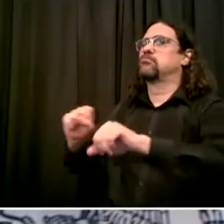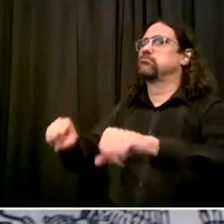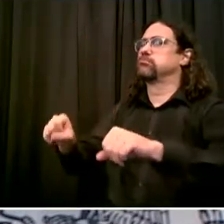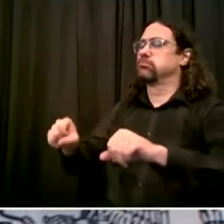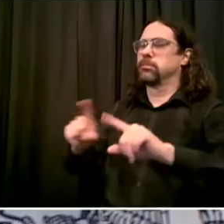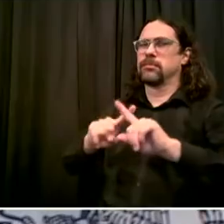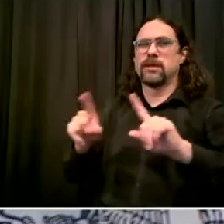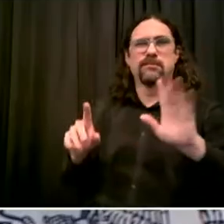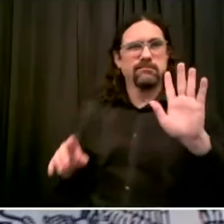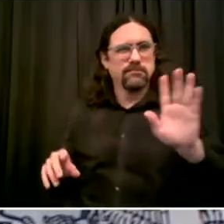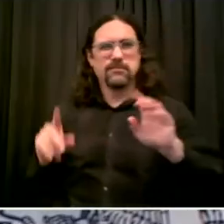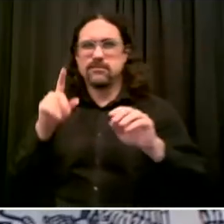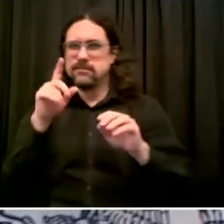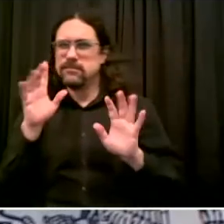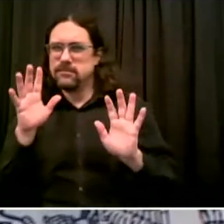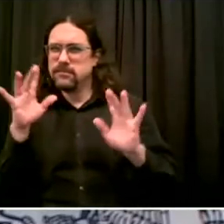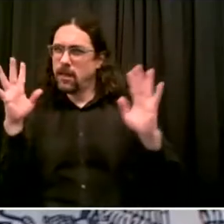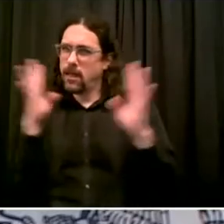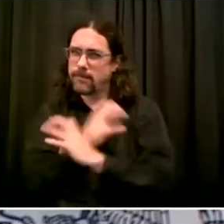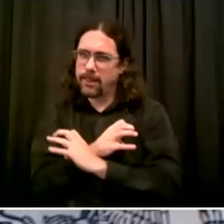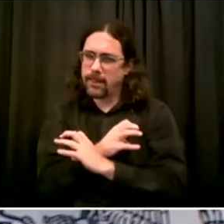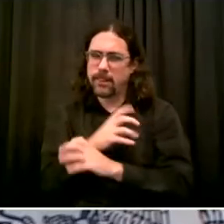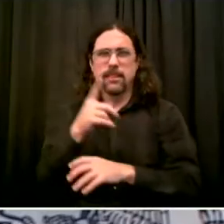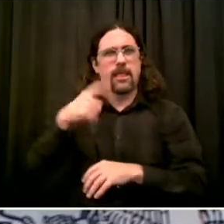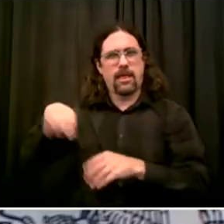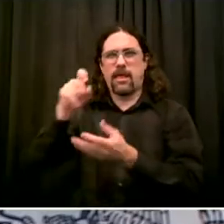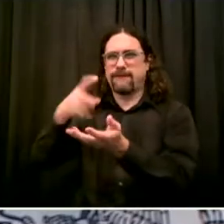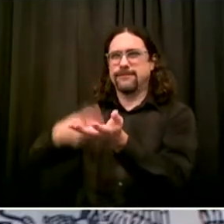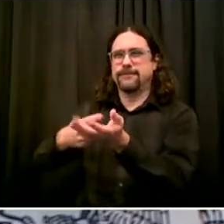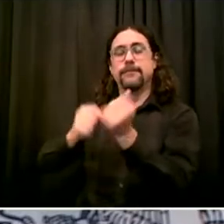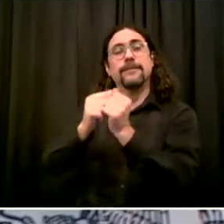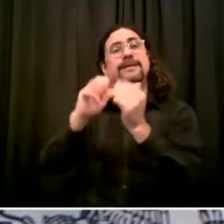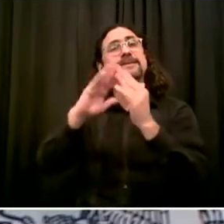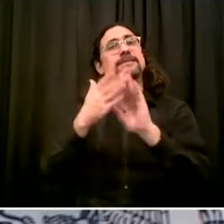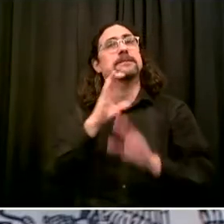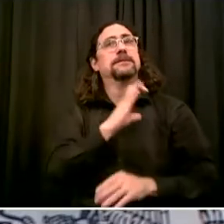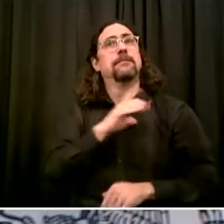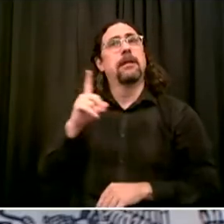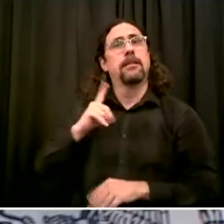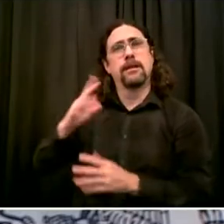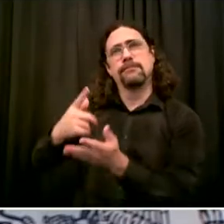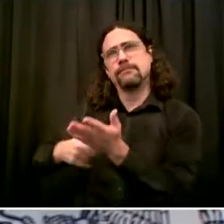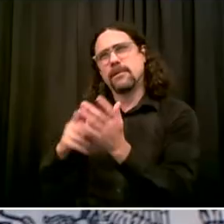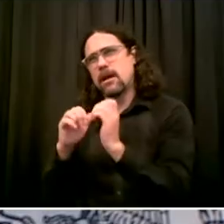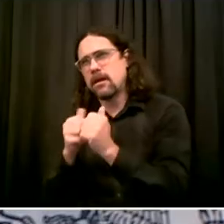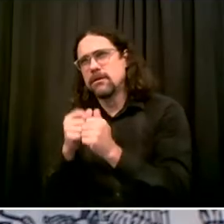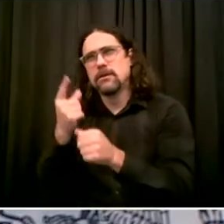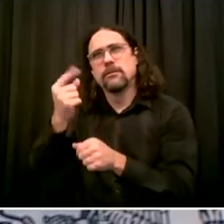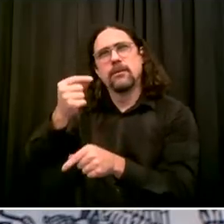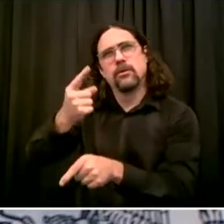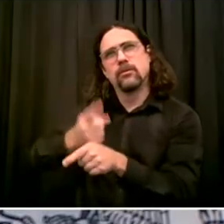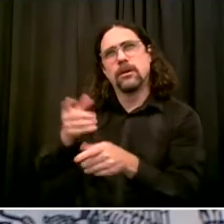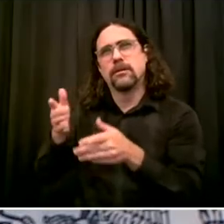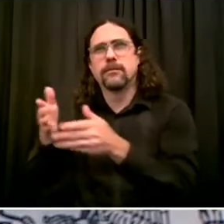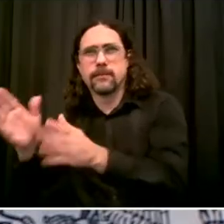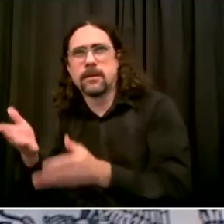TO BE. WE ARE DOING A LOT OF WORK.